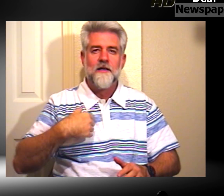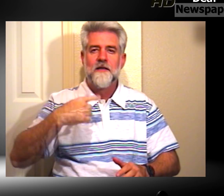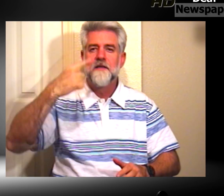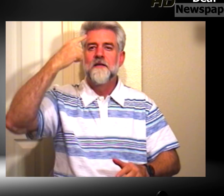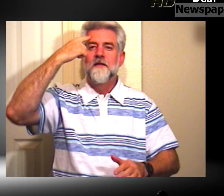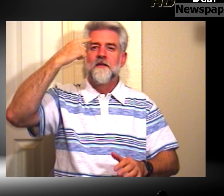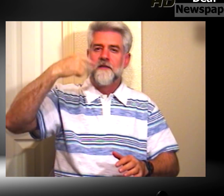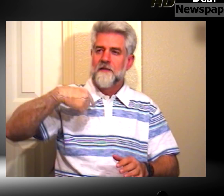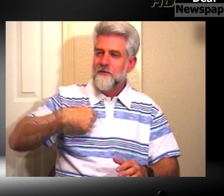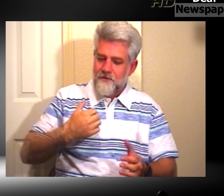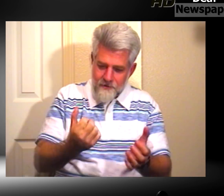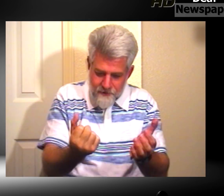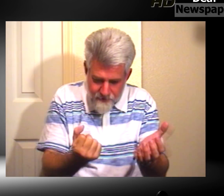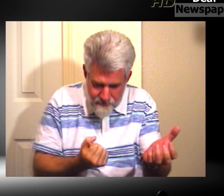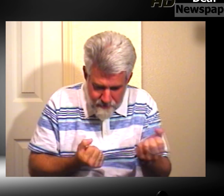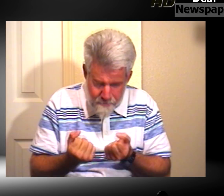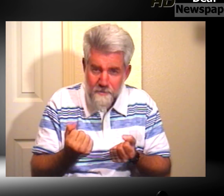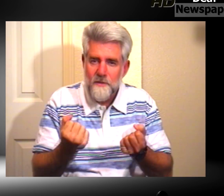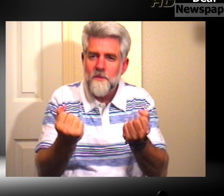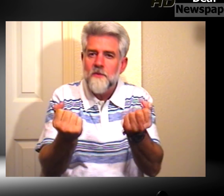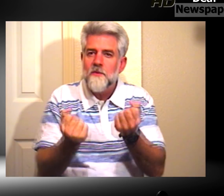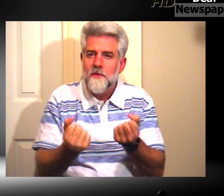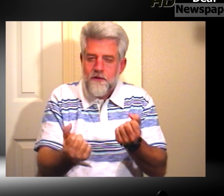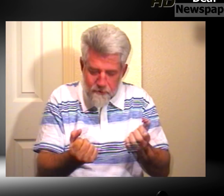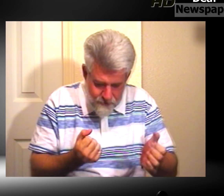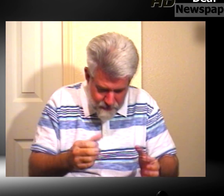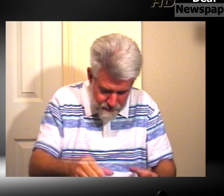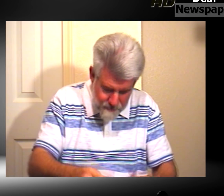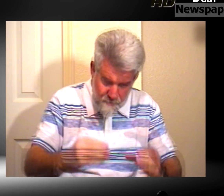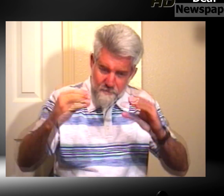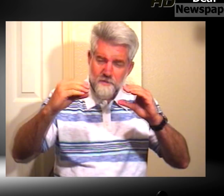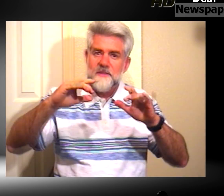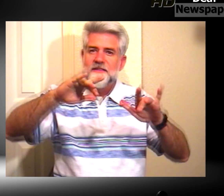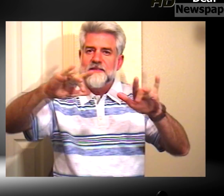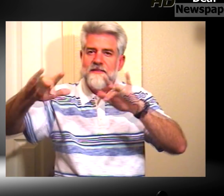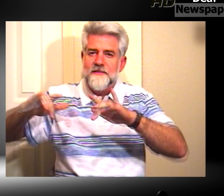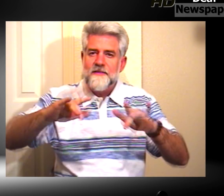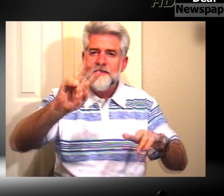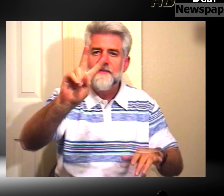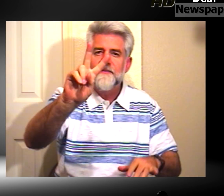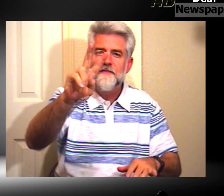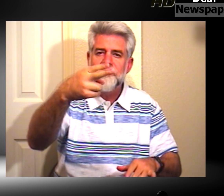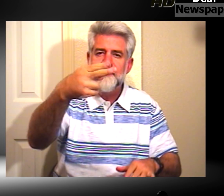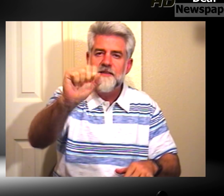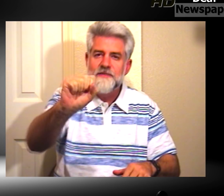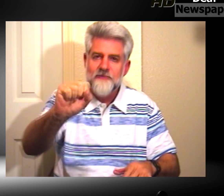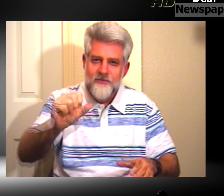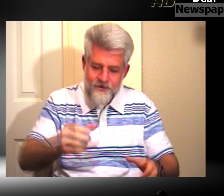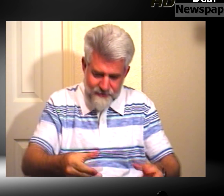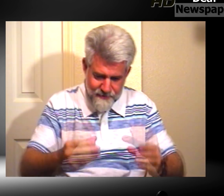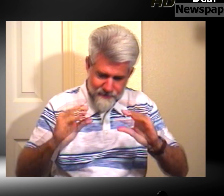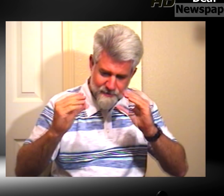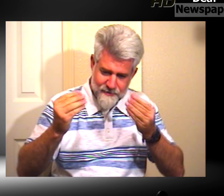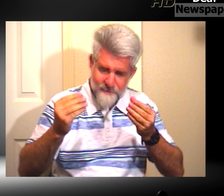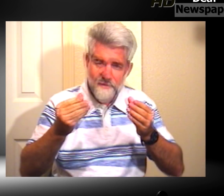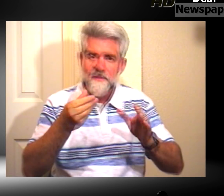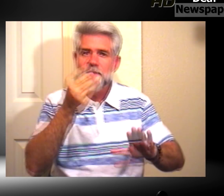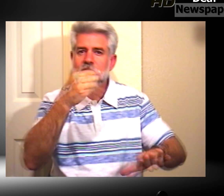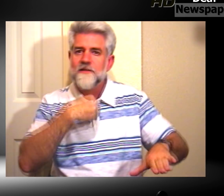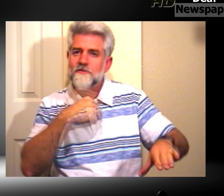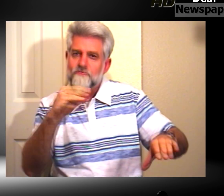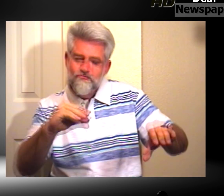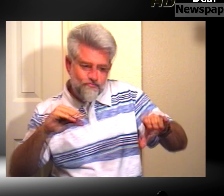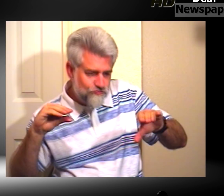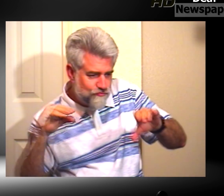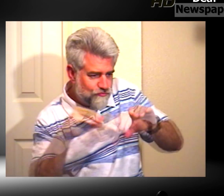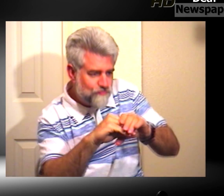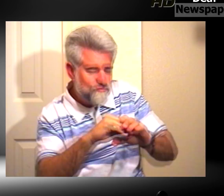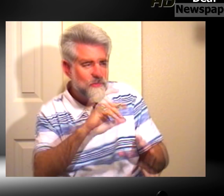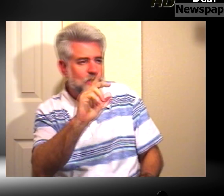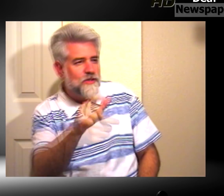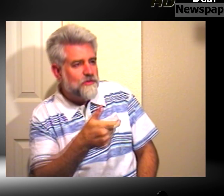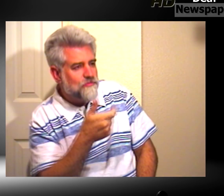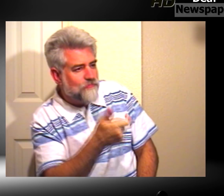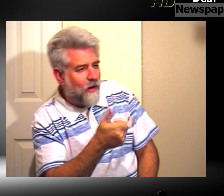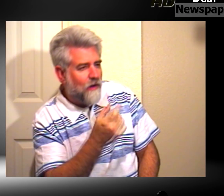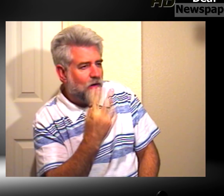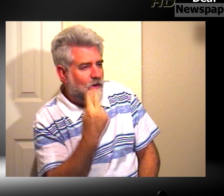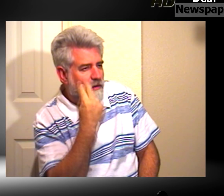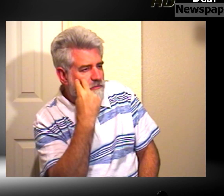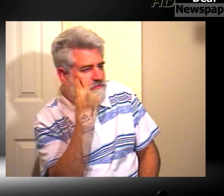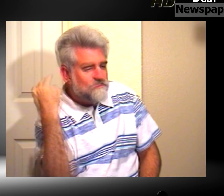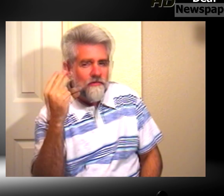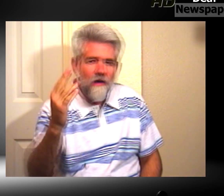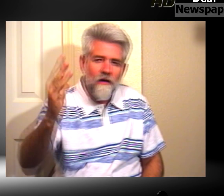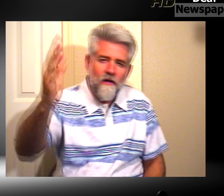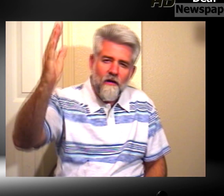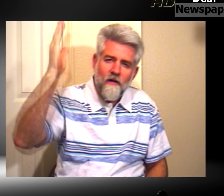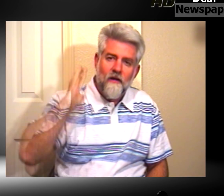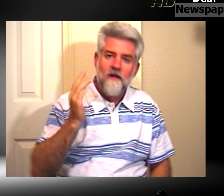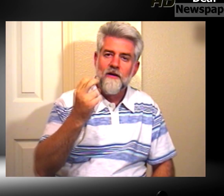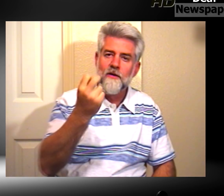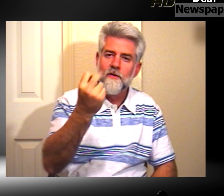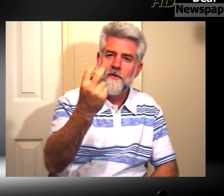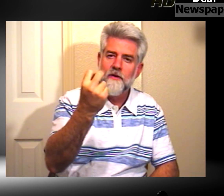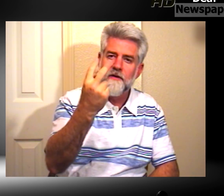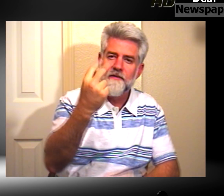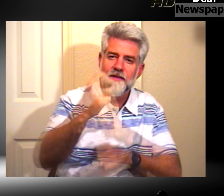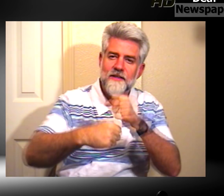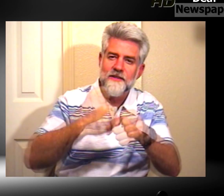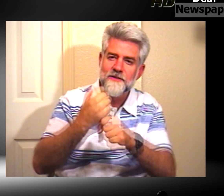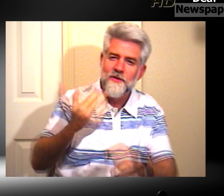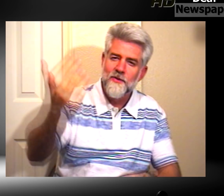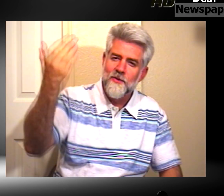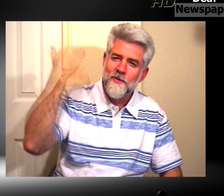I've been doing some thinking after I found an old recorded VHS of my video from 12 years ago.